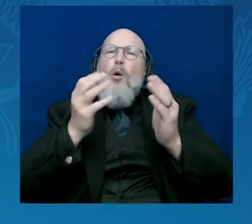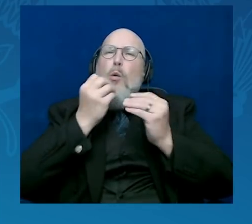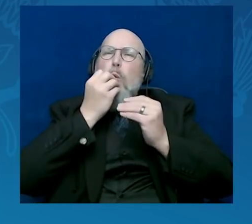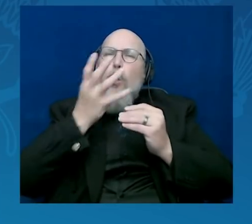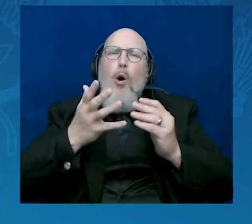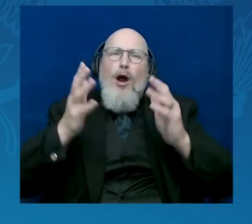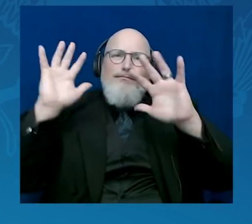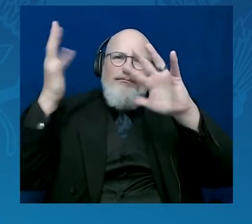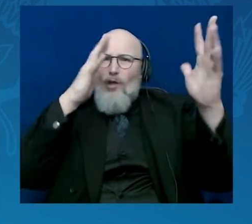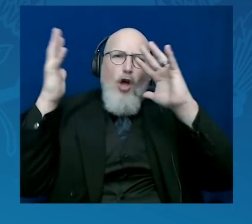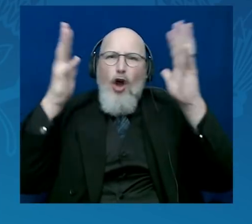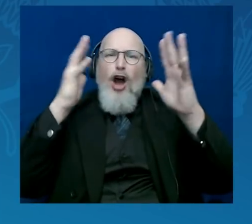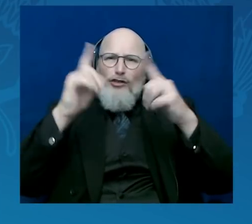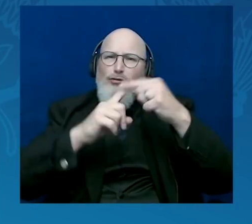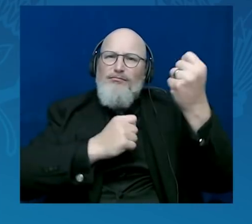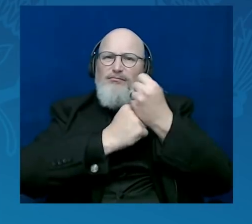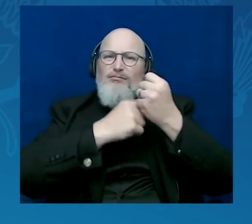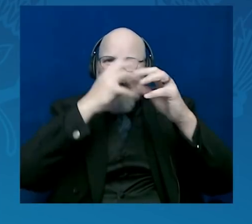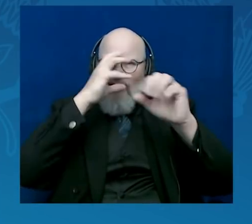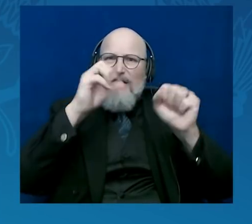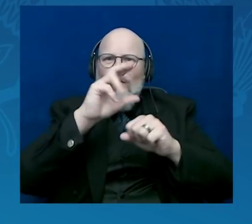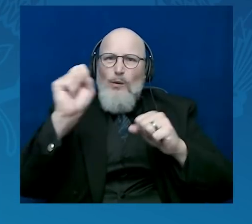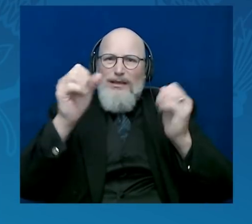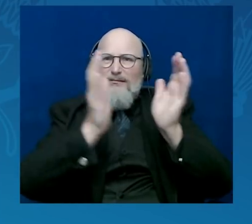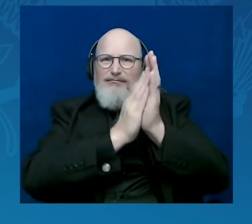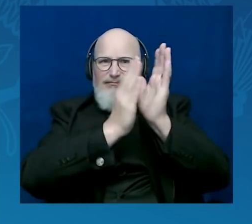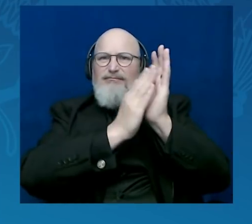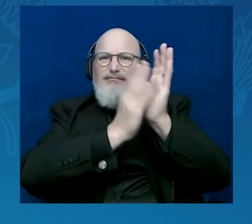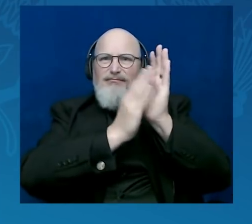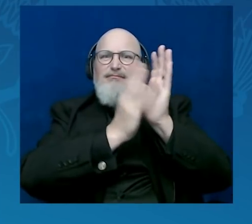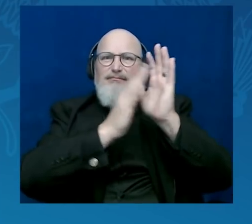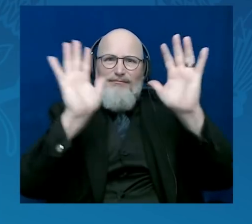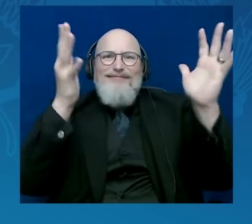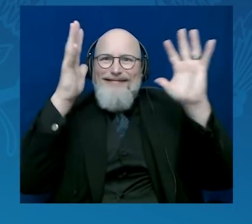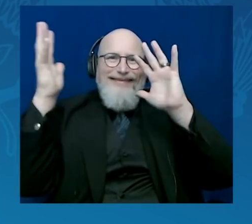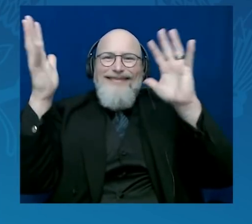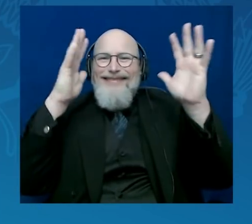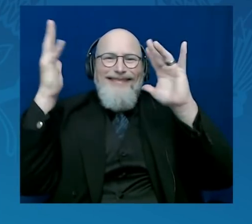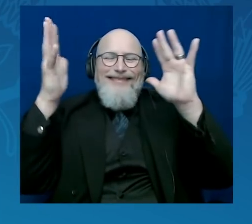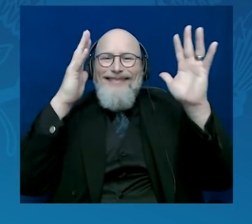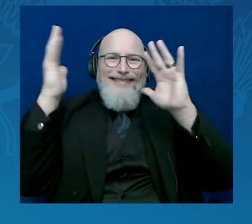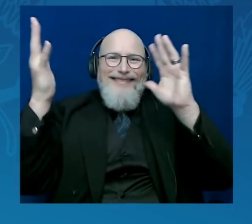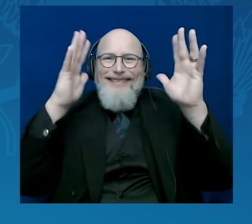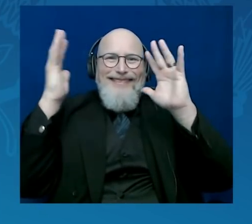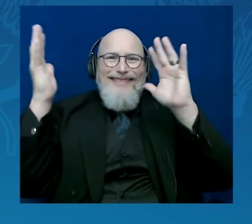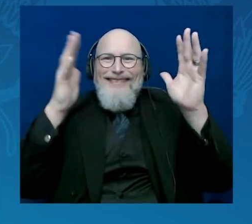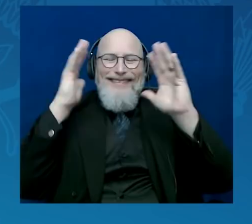The Vice President: Thank you.